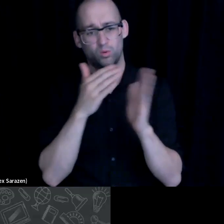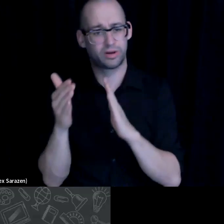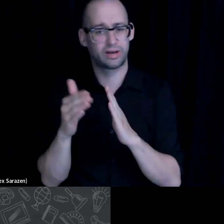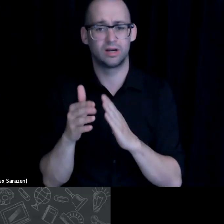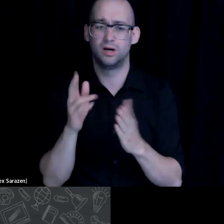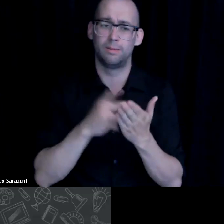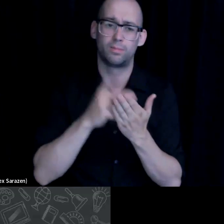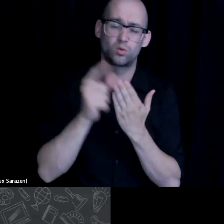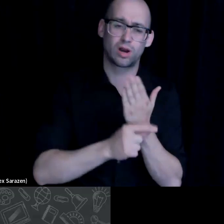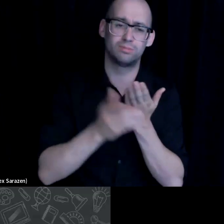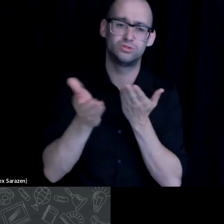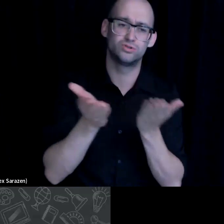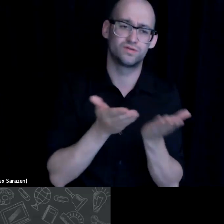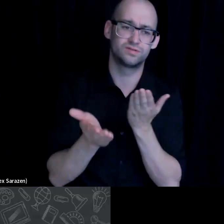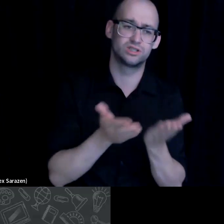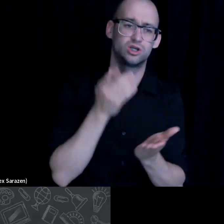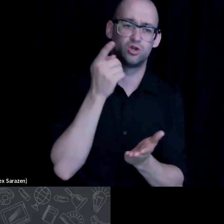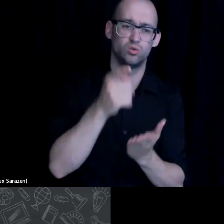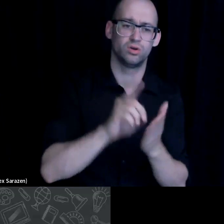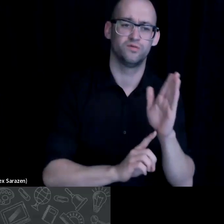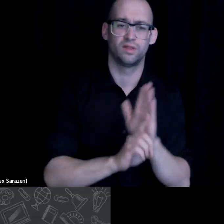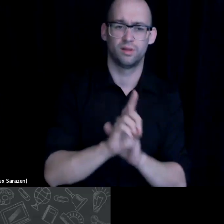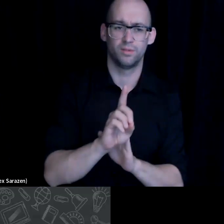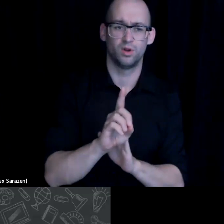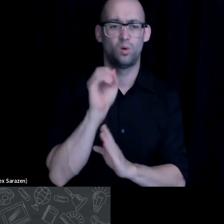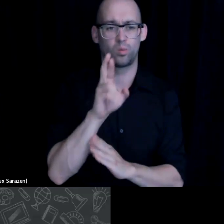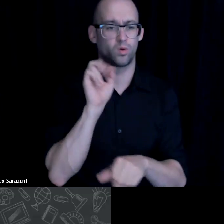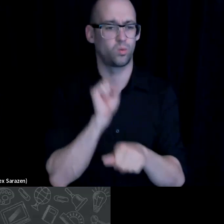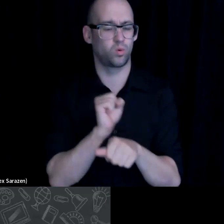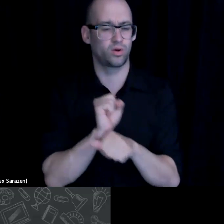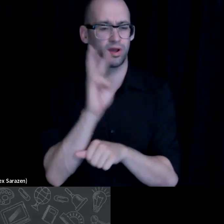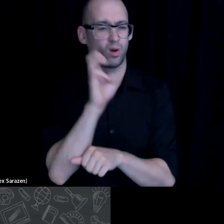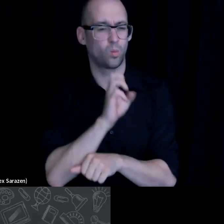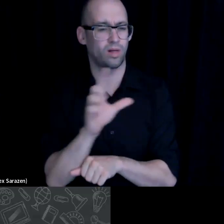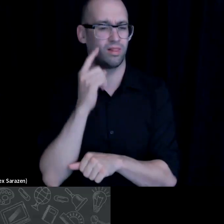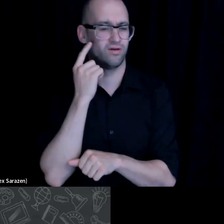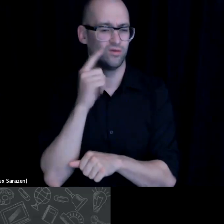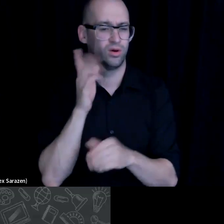and services that you developed or are working really well to close the digital divide and